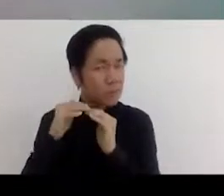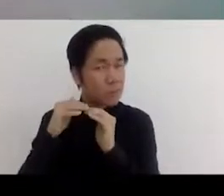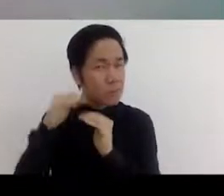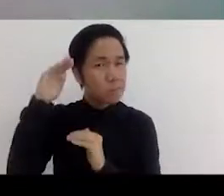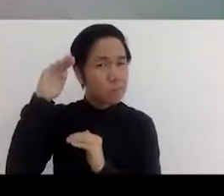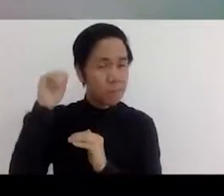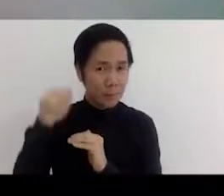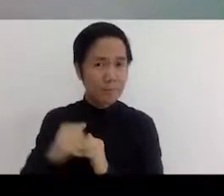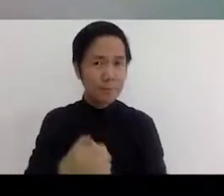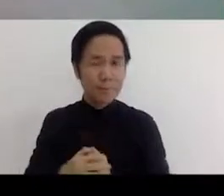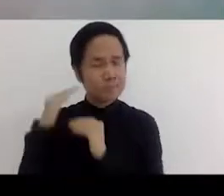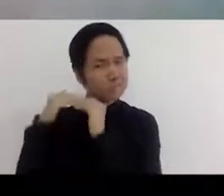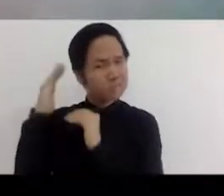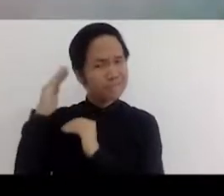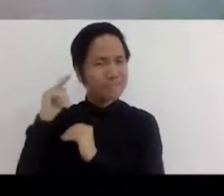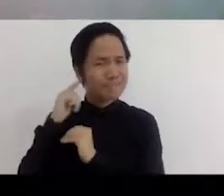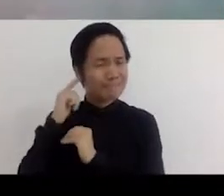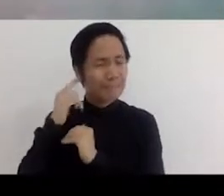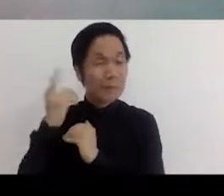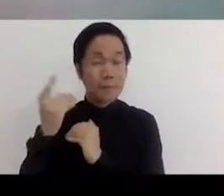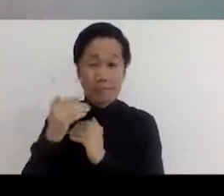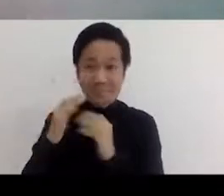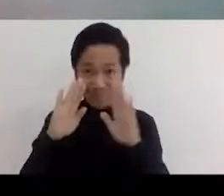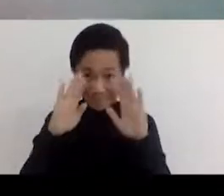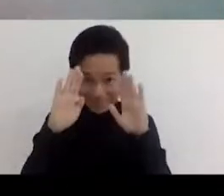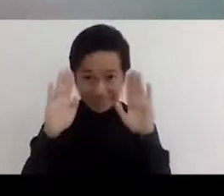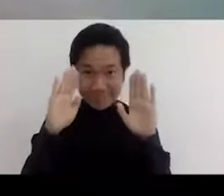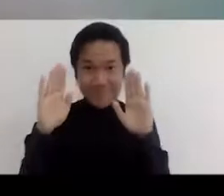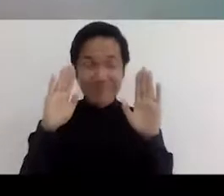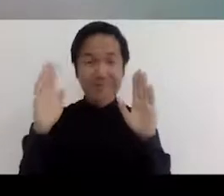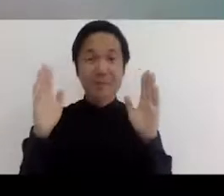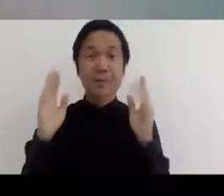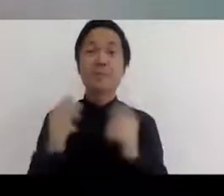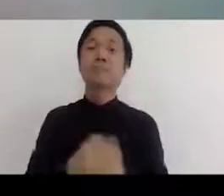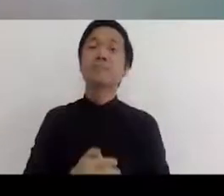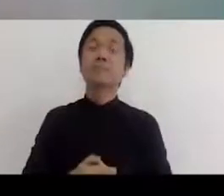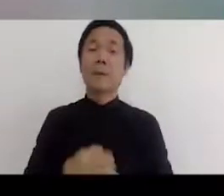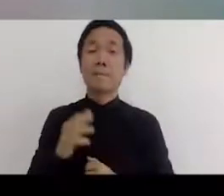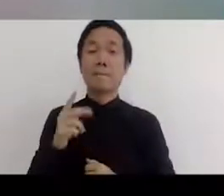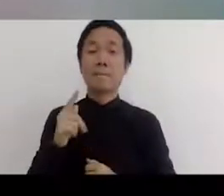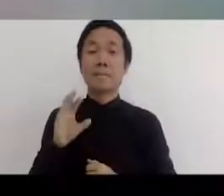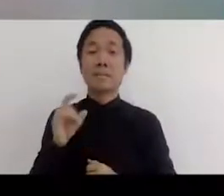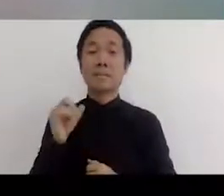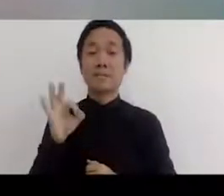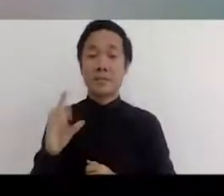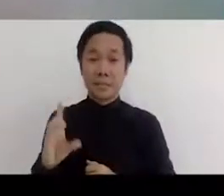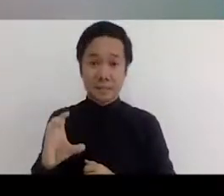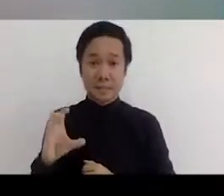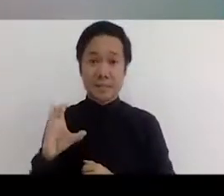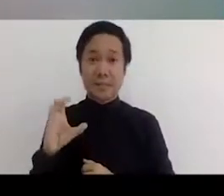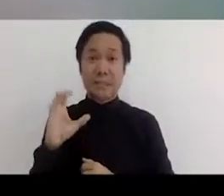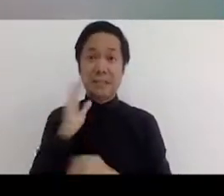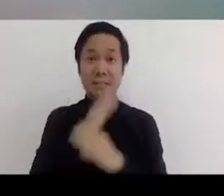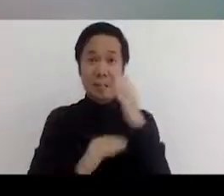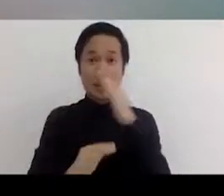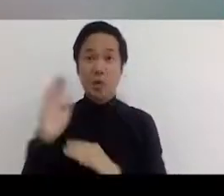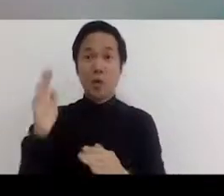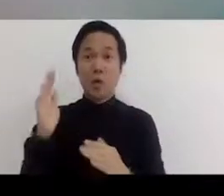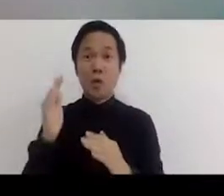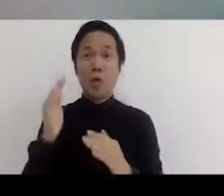Greetings from the Pacific Disability Forum. It is a pleasure to be in this webinar, highlighting the voices of the Pacific.